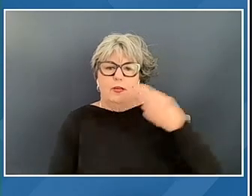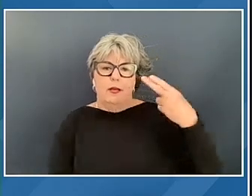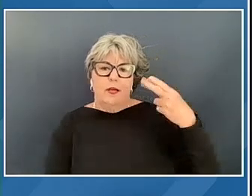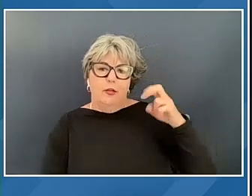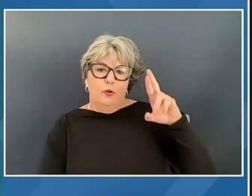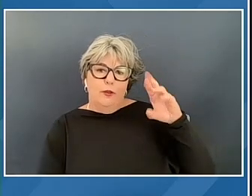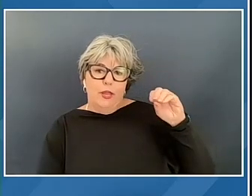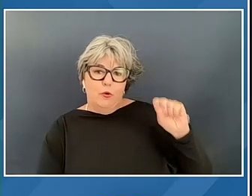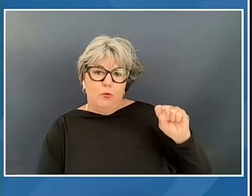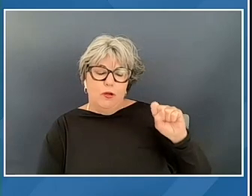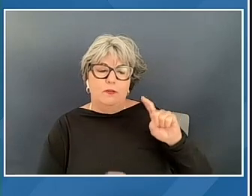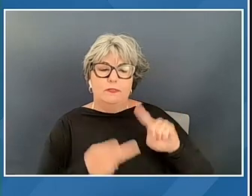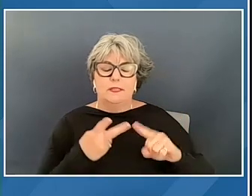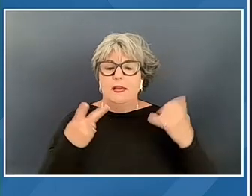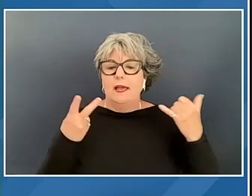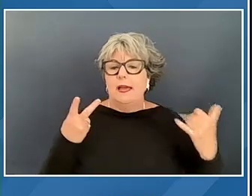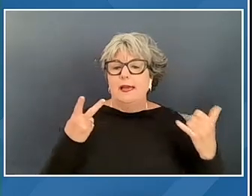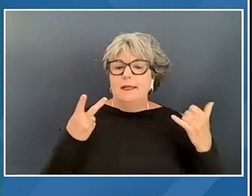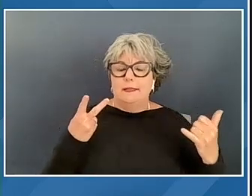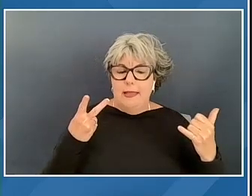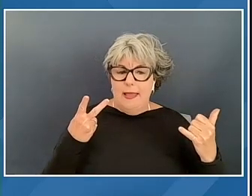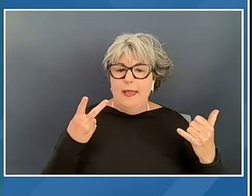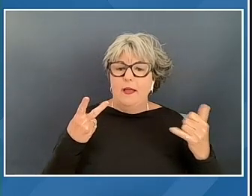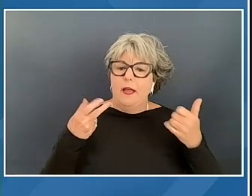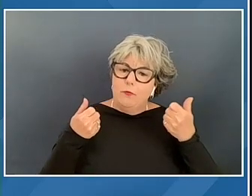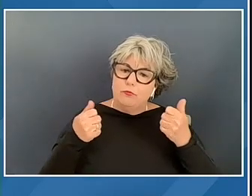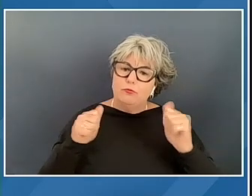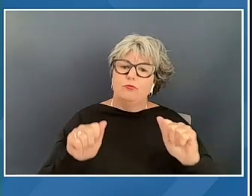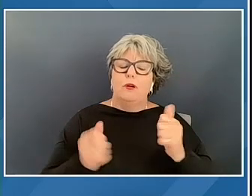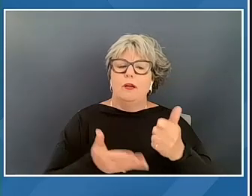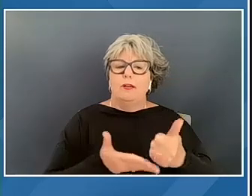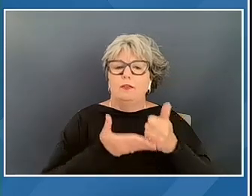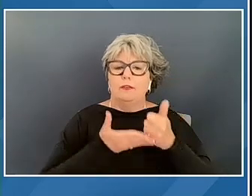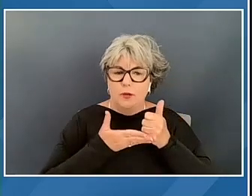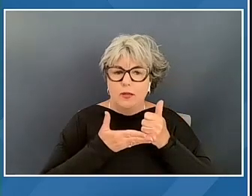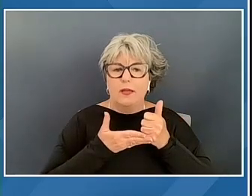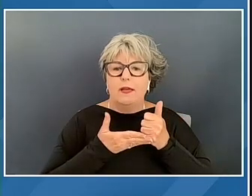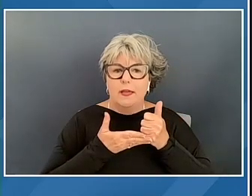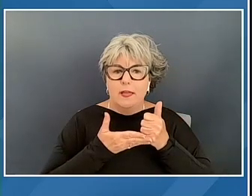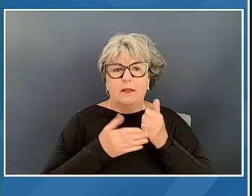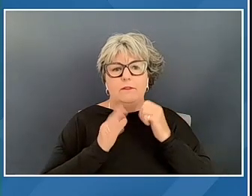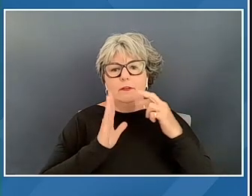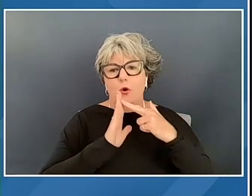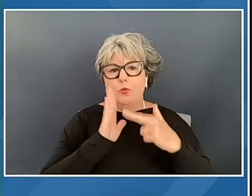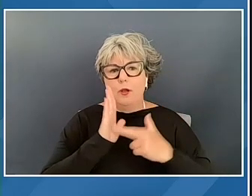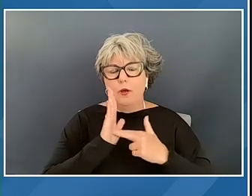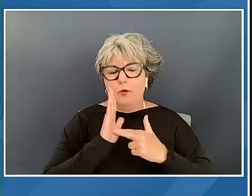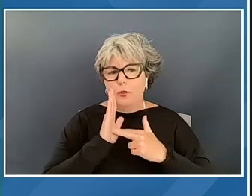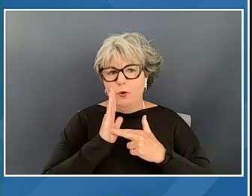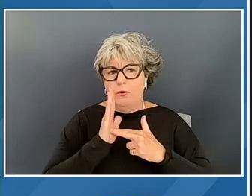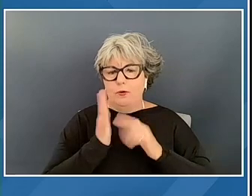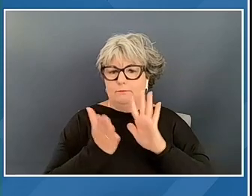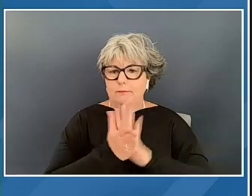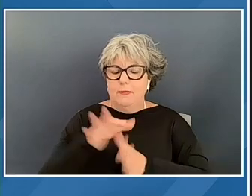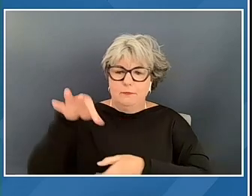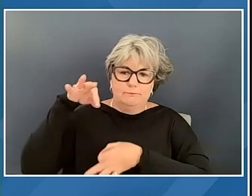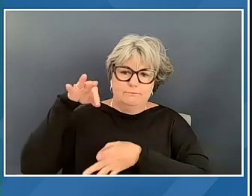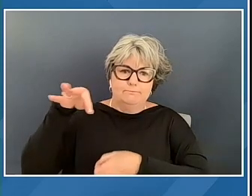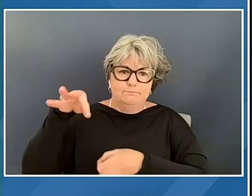we're looking at trying to have a regulatory package that outlines the